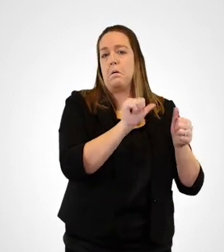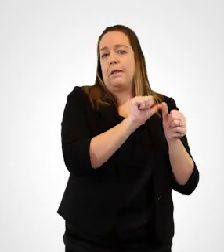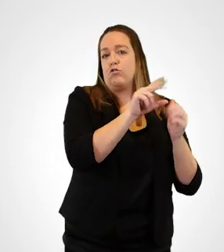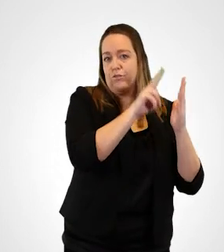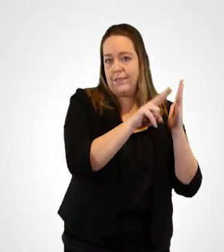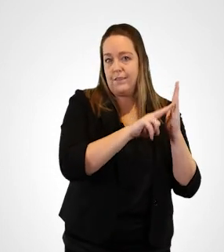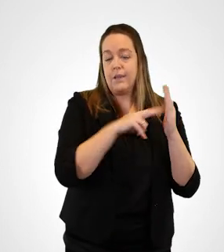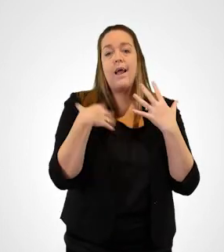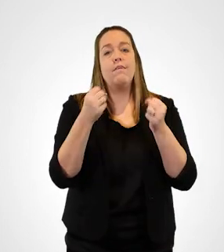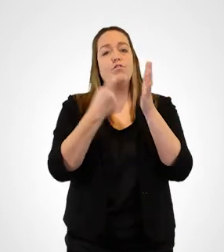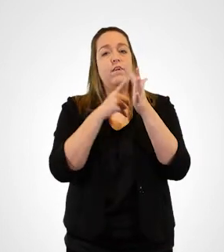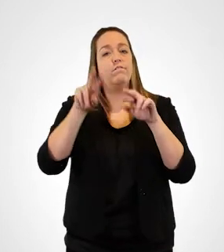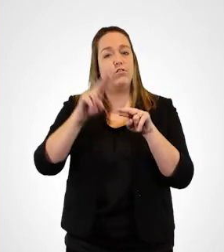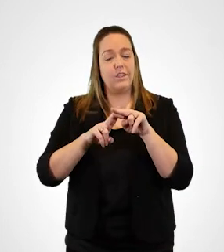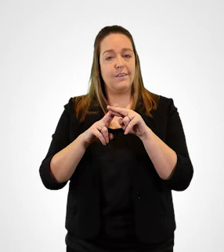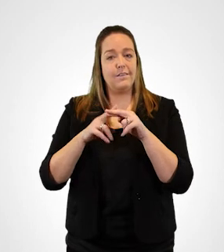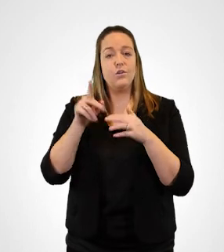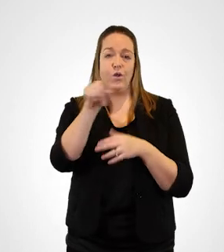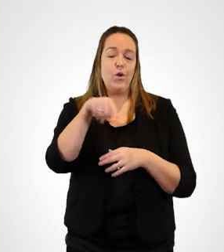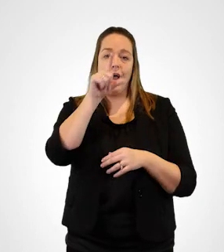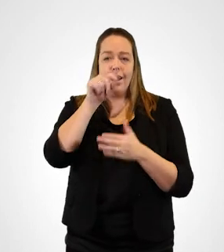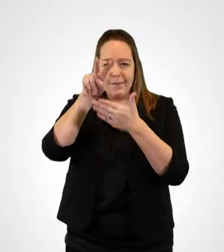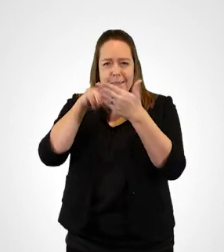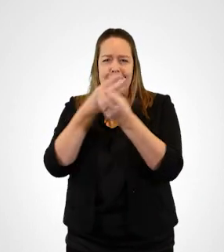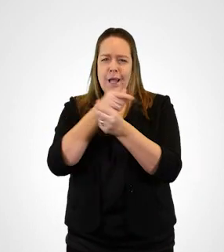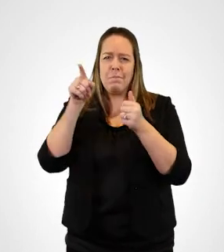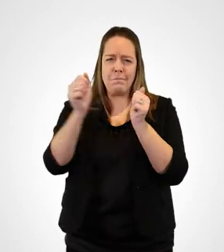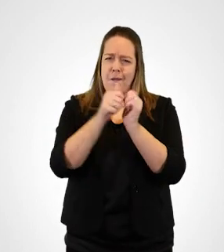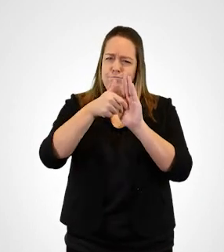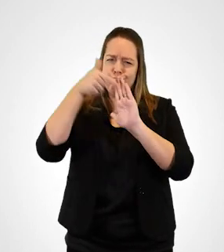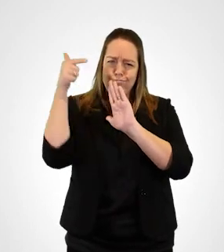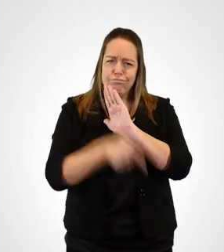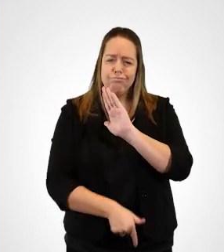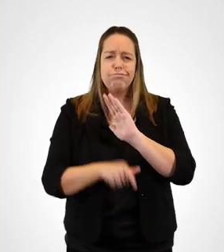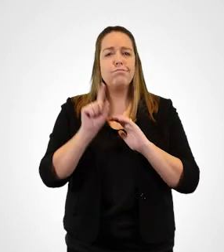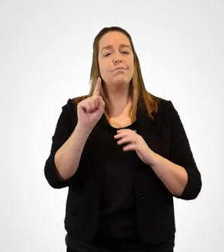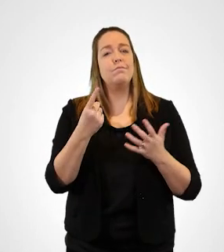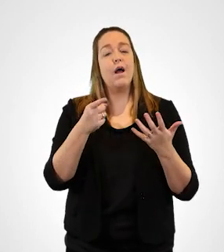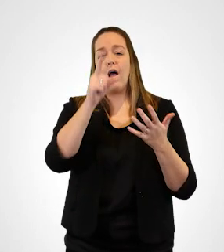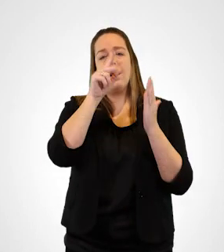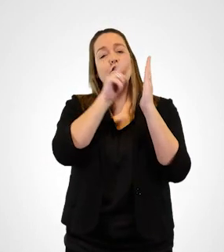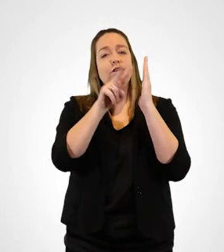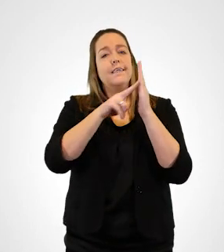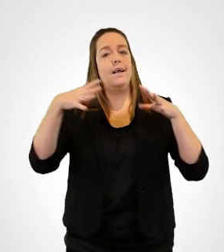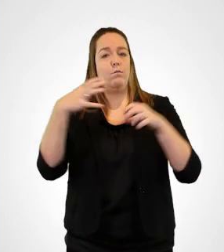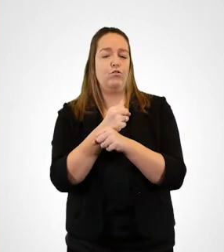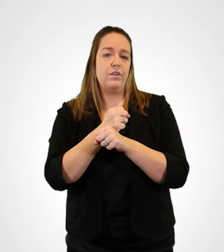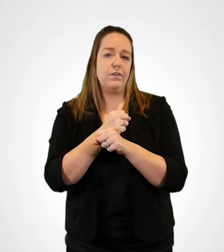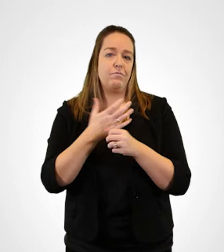I've again found you some references to read. Again some of them are quite technical papers, but of course you can just read the summary,